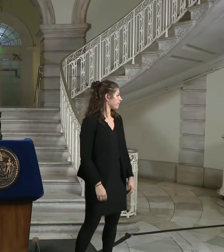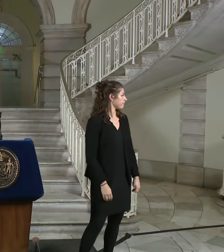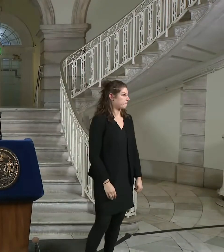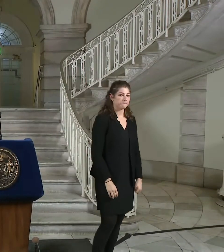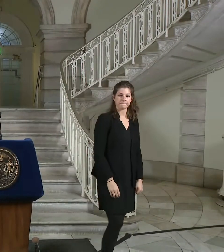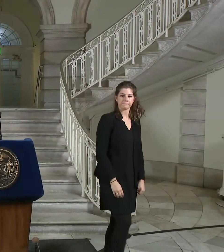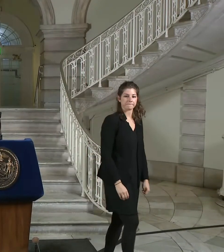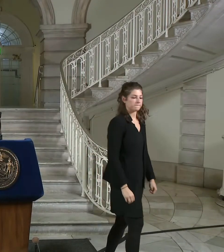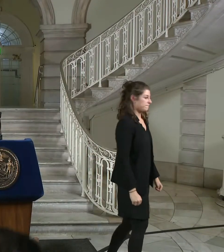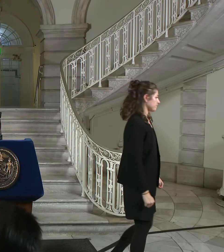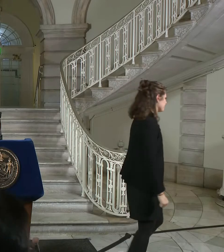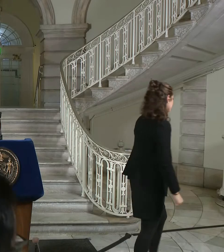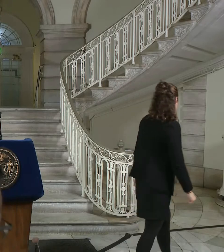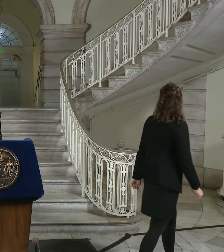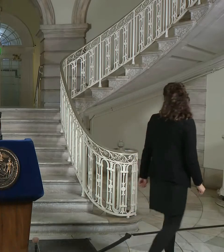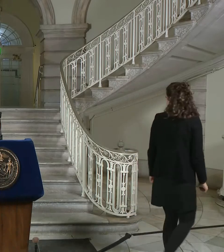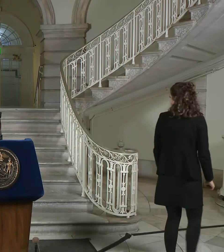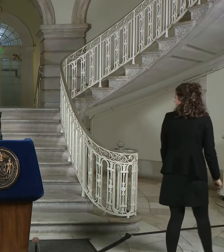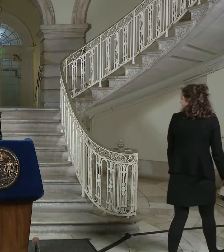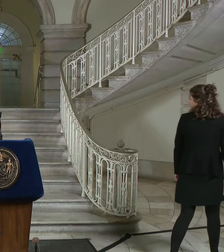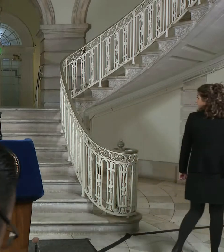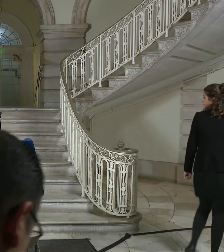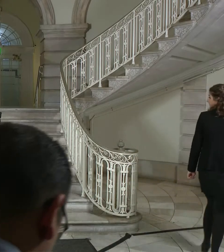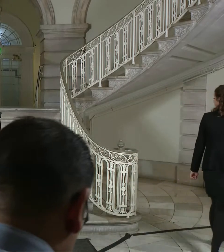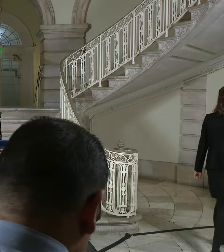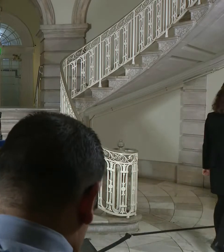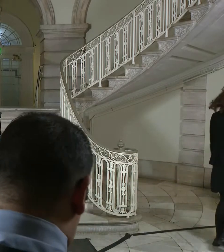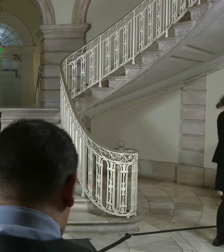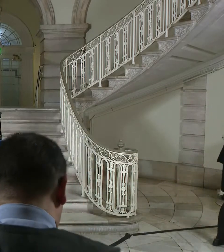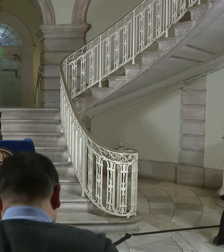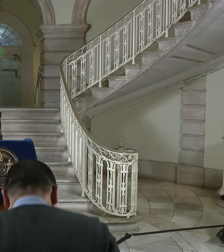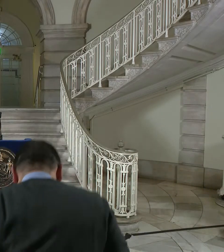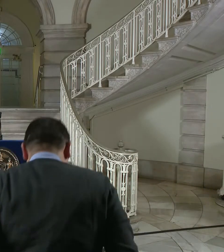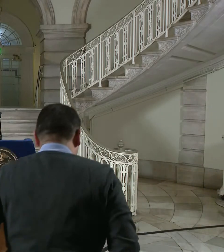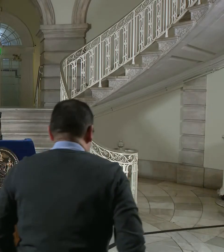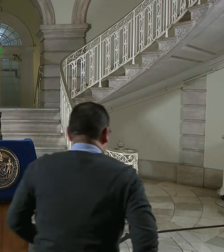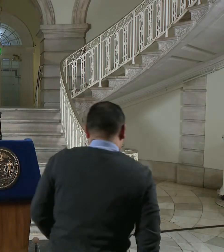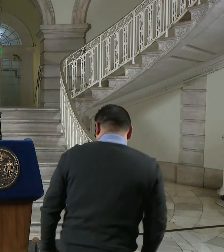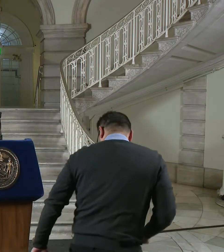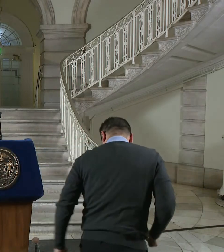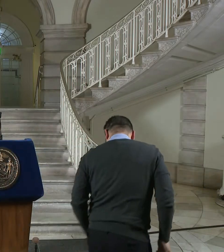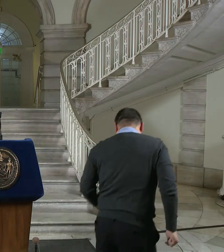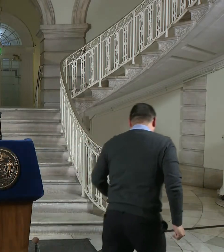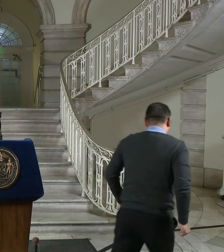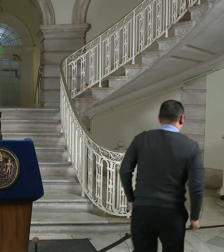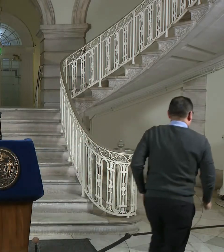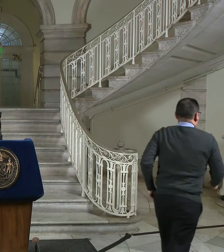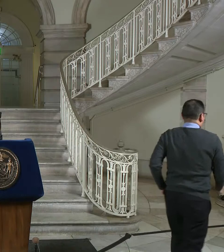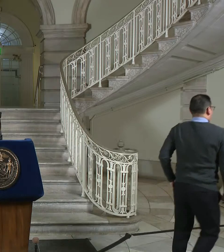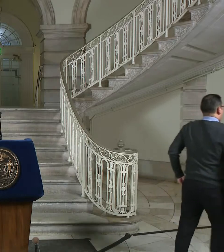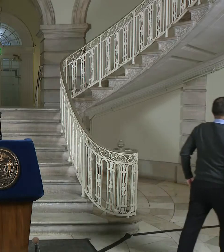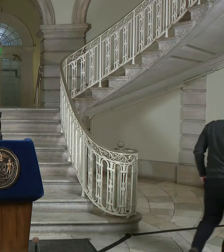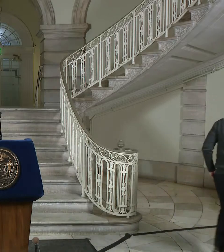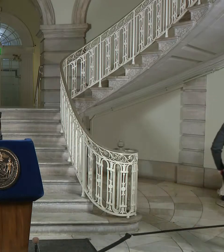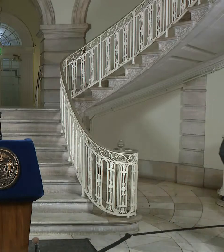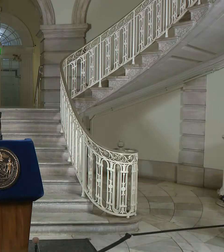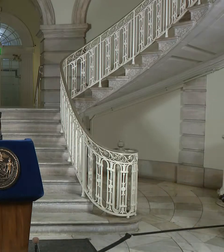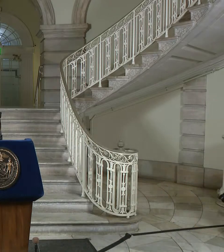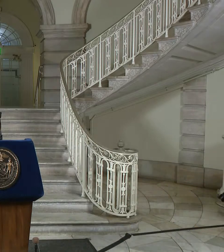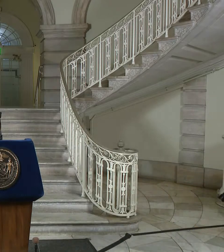[ INDISCERNIBL